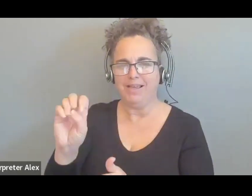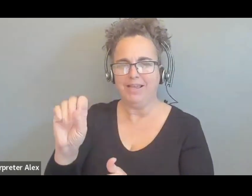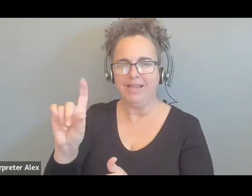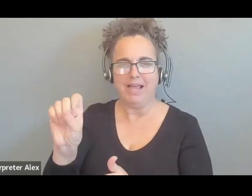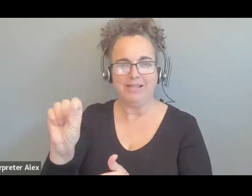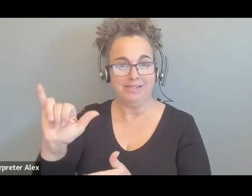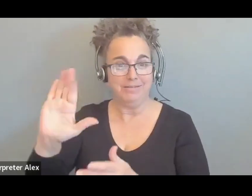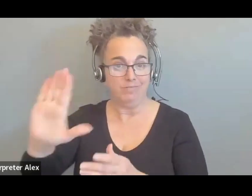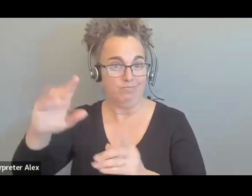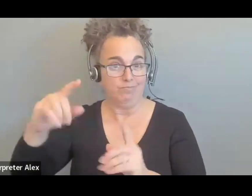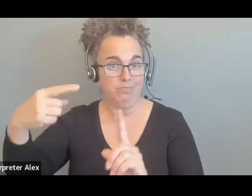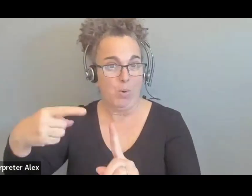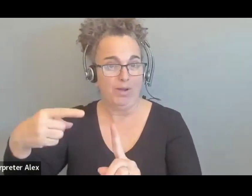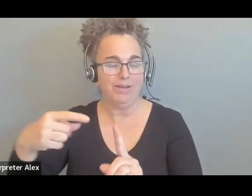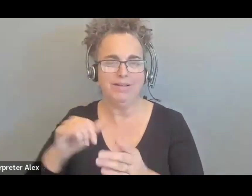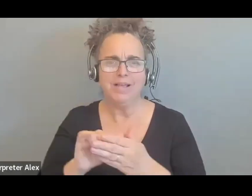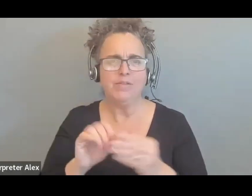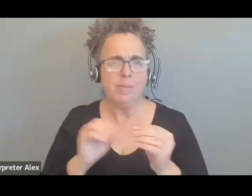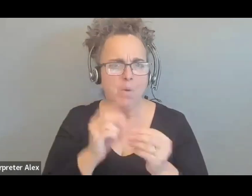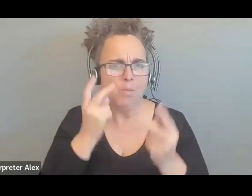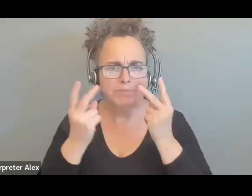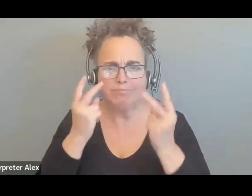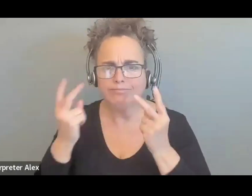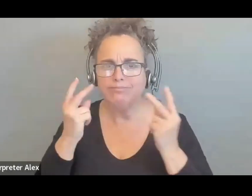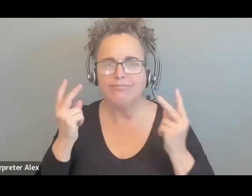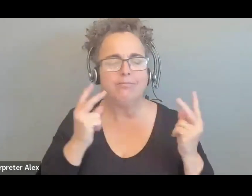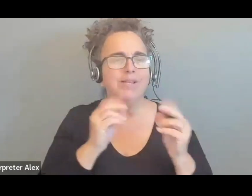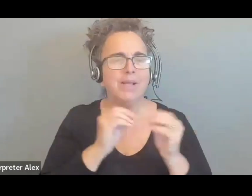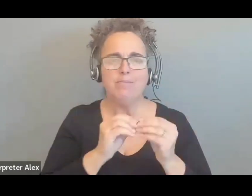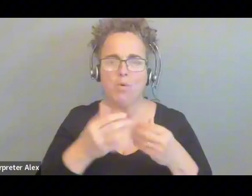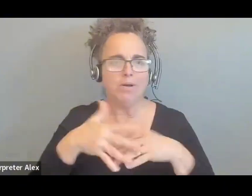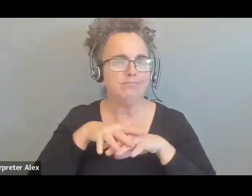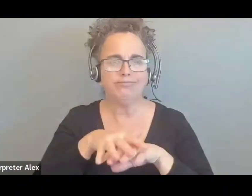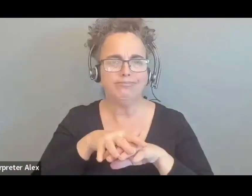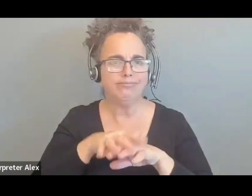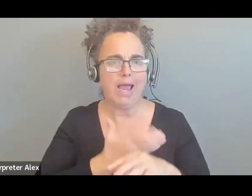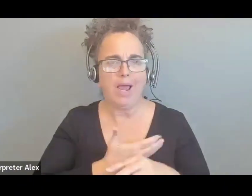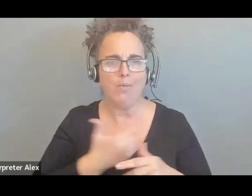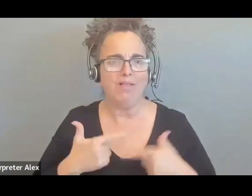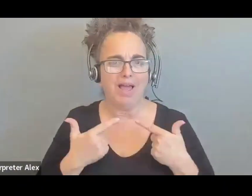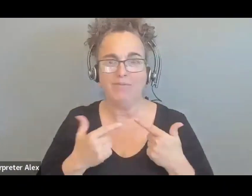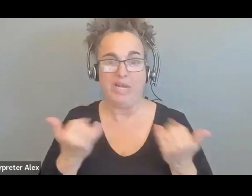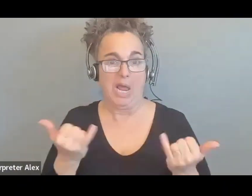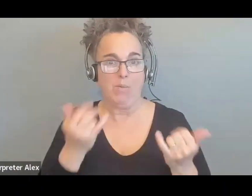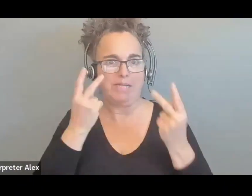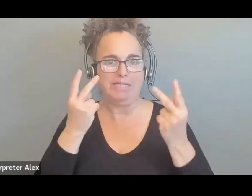the more it just permeates into our lives. Like now I look at everything without even thinking about it.